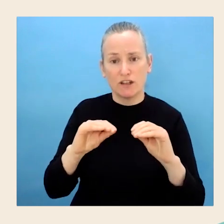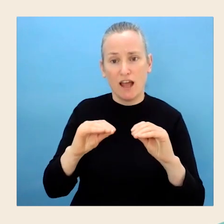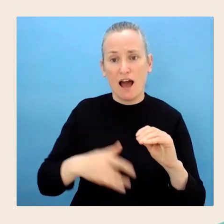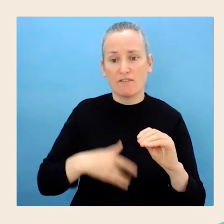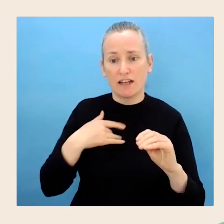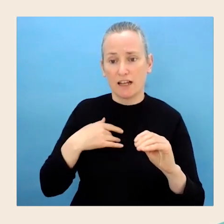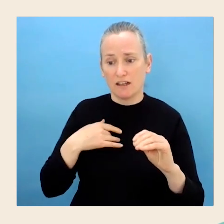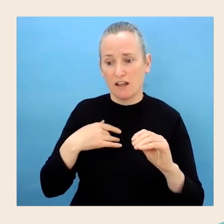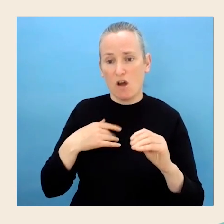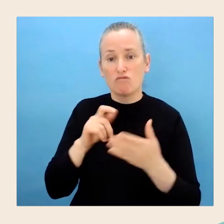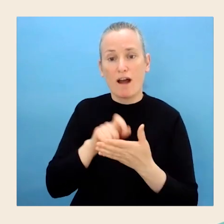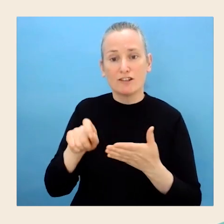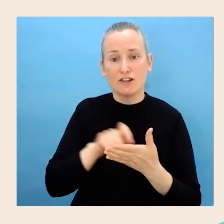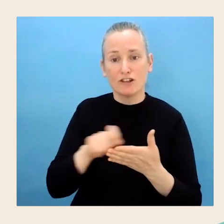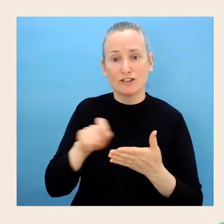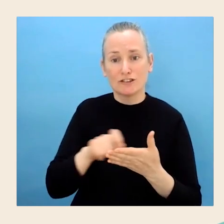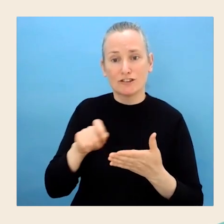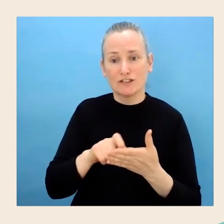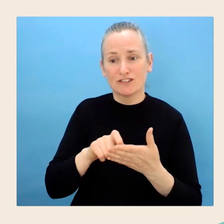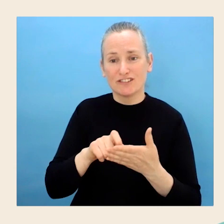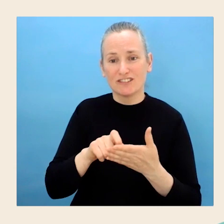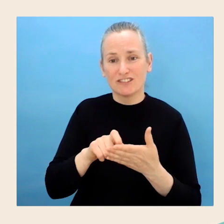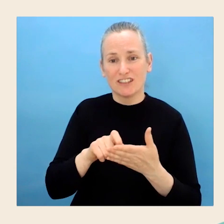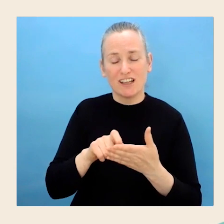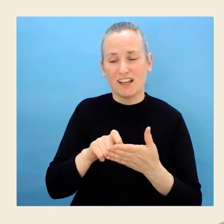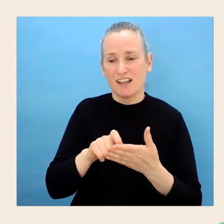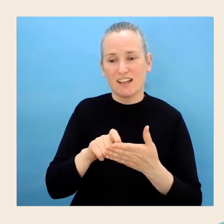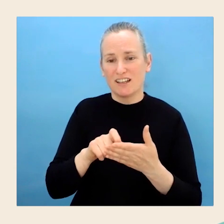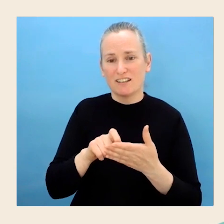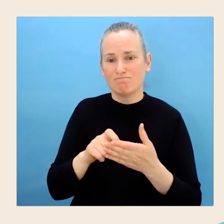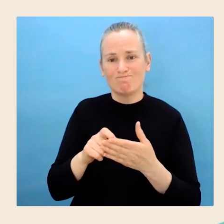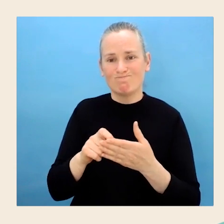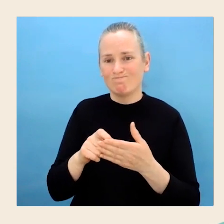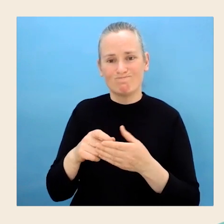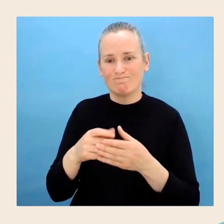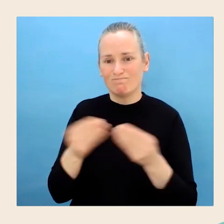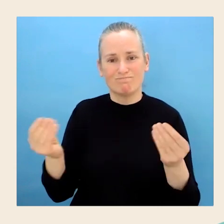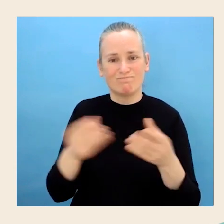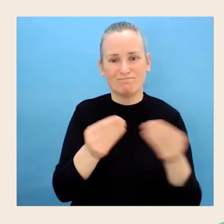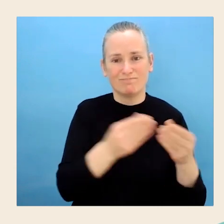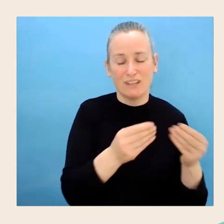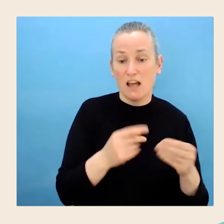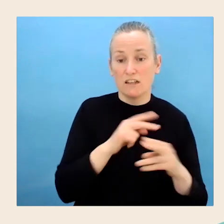We're not losing them at post-grad level, we losing them a six or seven or eight years of age